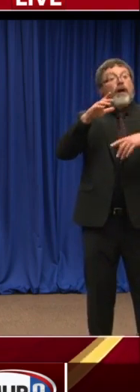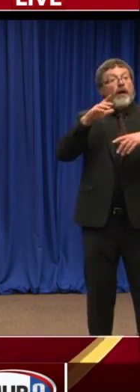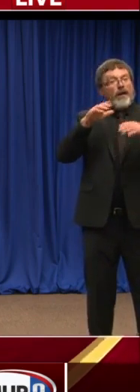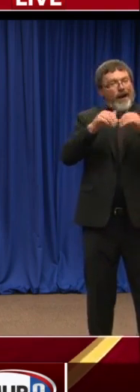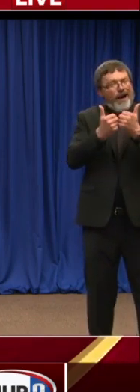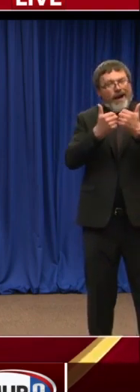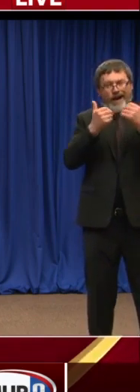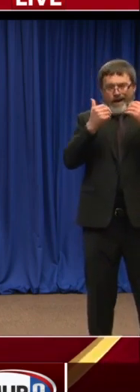STARTING.